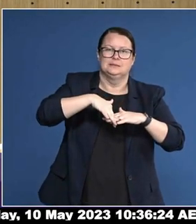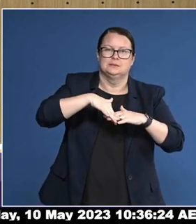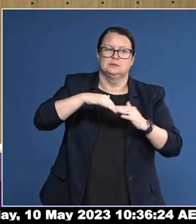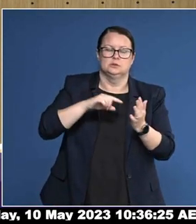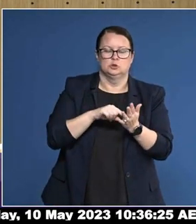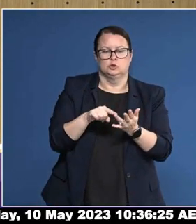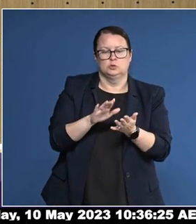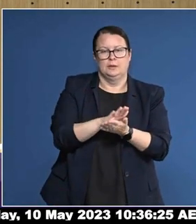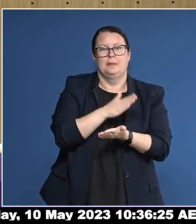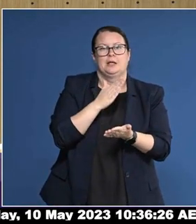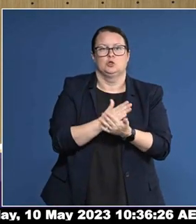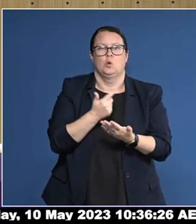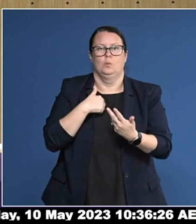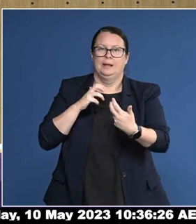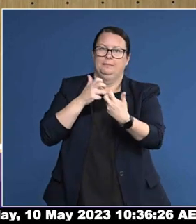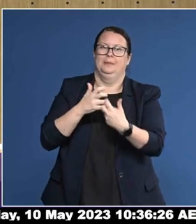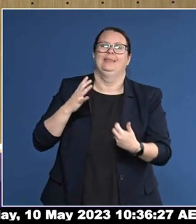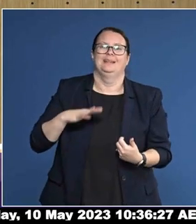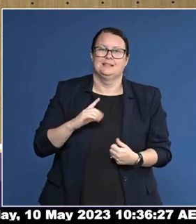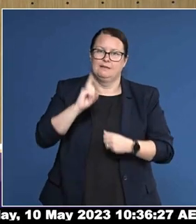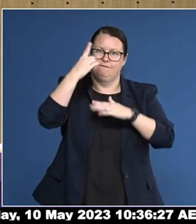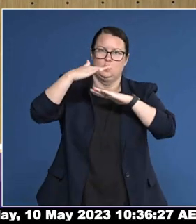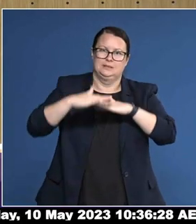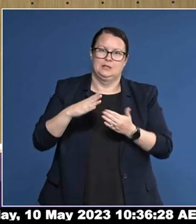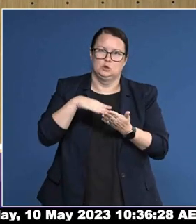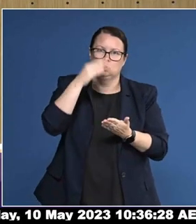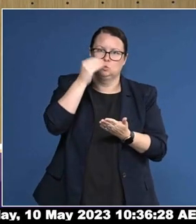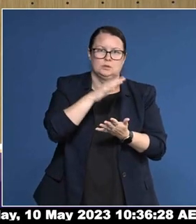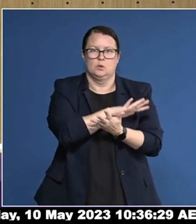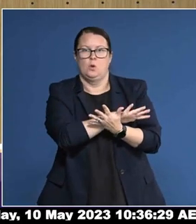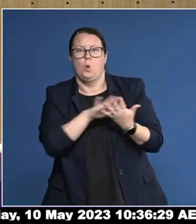the needs of First Nations students so that goes across all the areas of the portfolio.